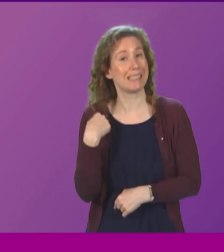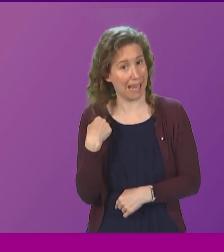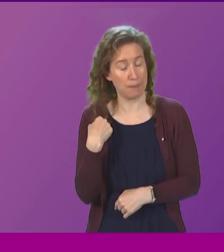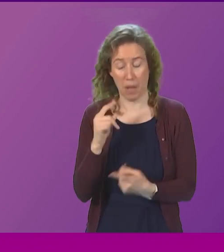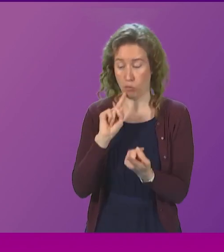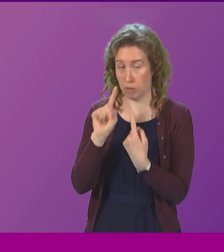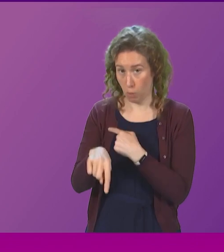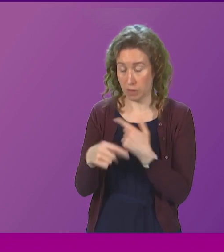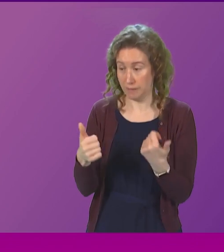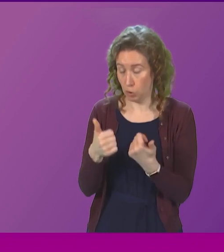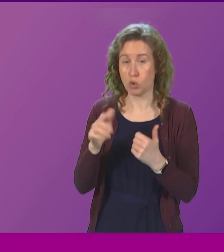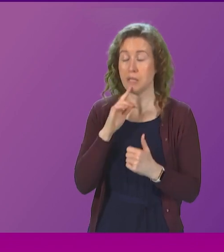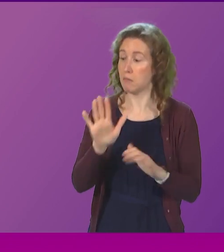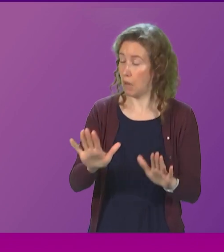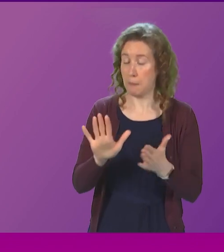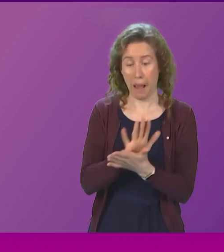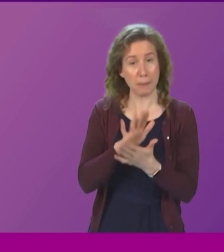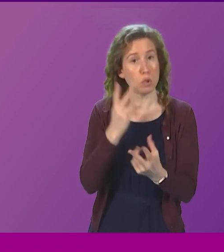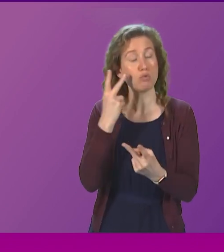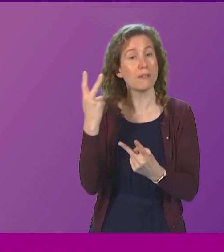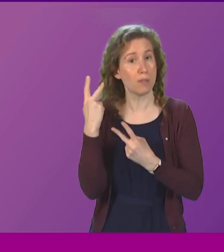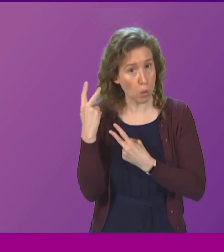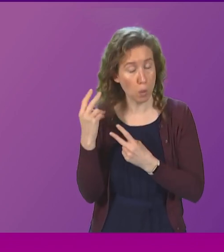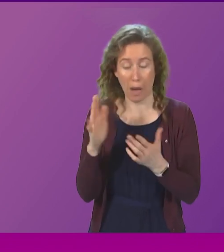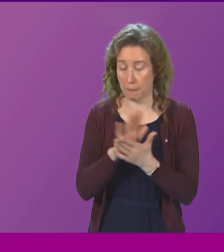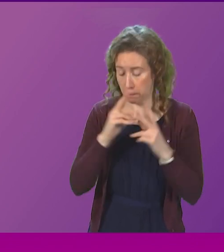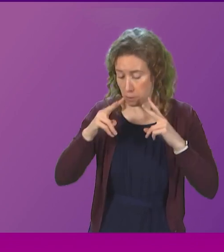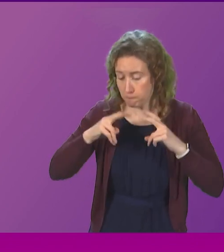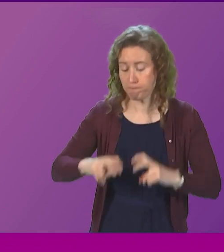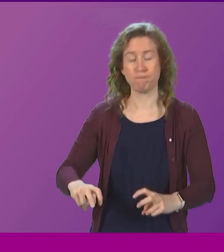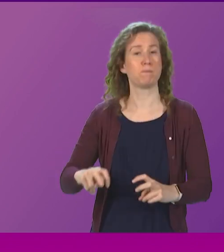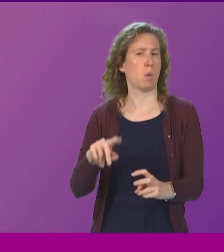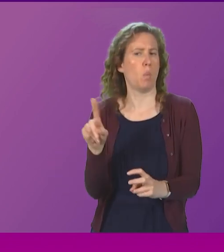by saying that I was more than happy to review, look at and investigate what more the Scottish